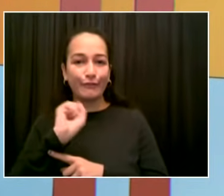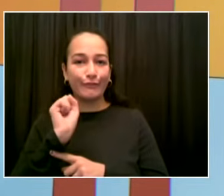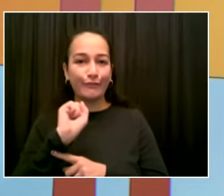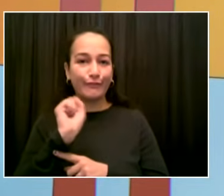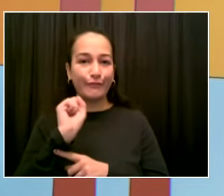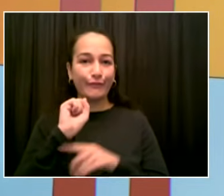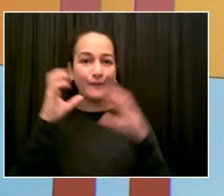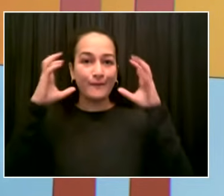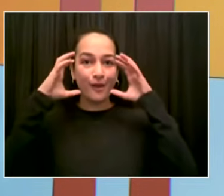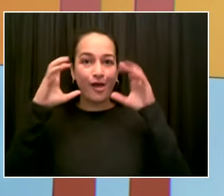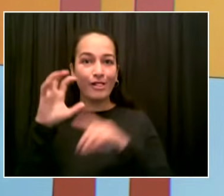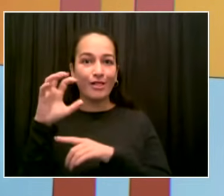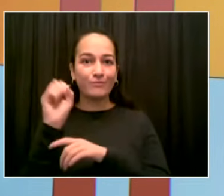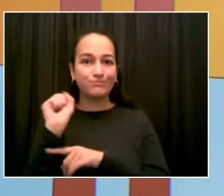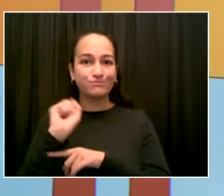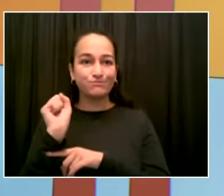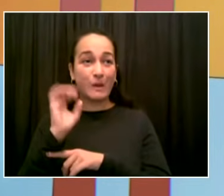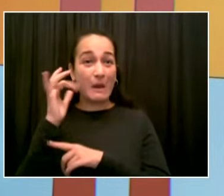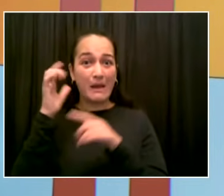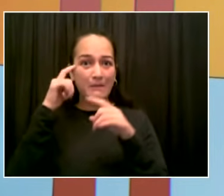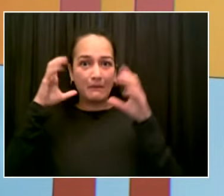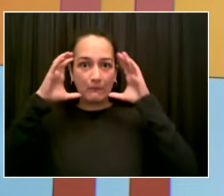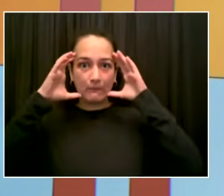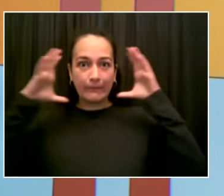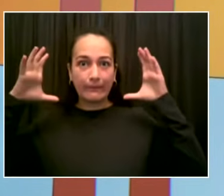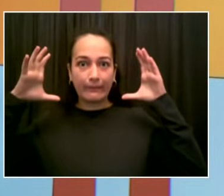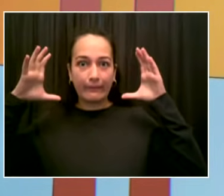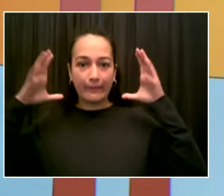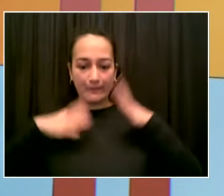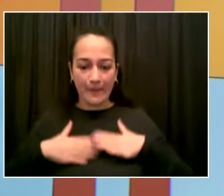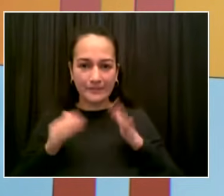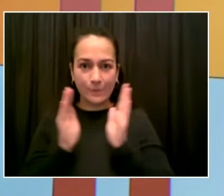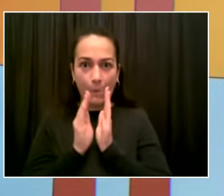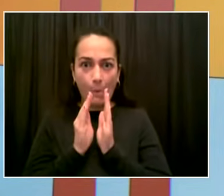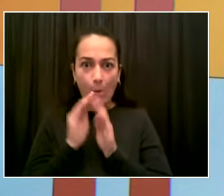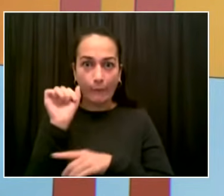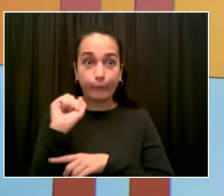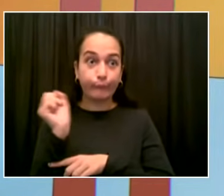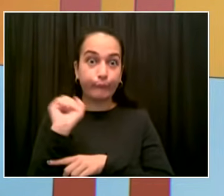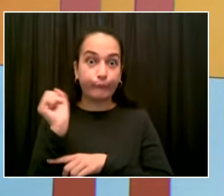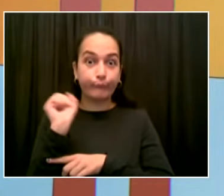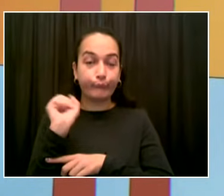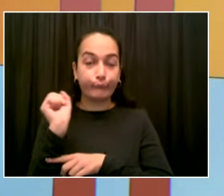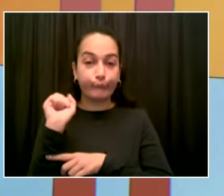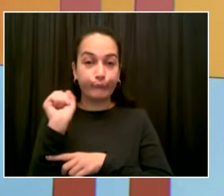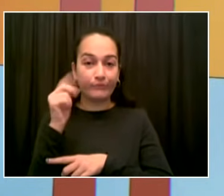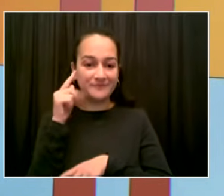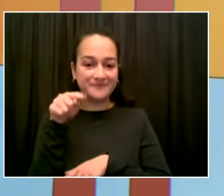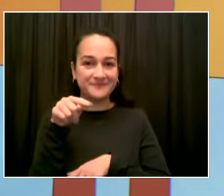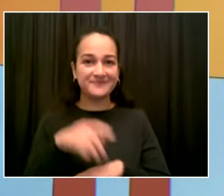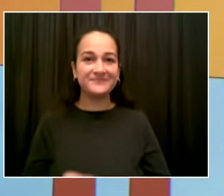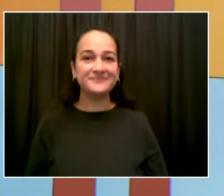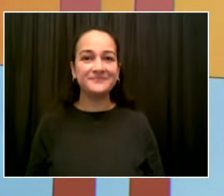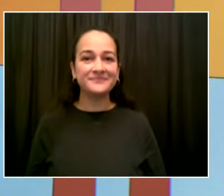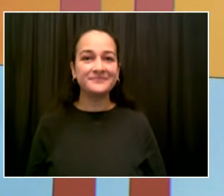HE NEEDS A LITTLE MORE BODY TO GO WITH THIS HEAD. YOU'RE VERY HAPPY BECAUSE THE RED SOX HAVE SURVIVED AND